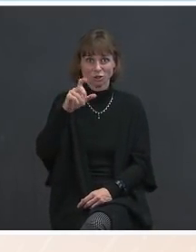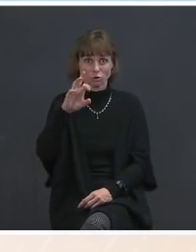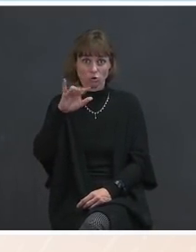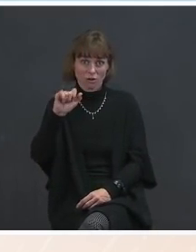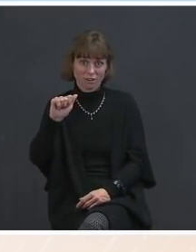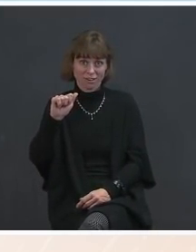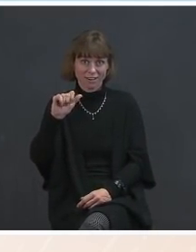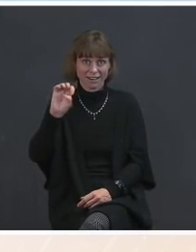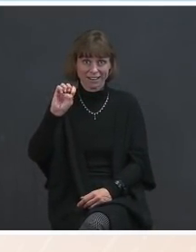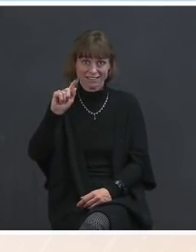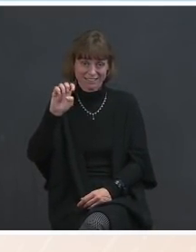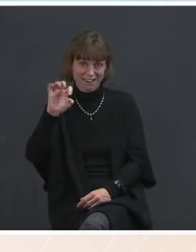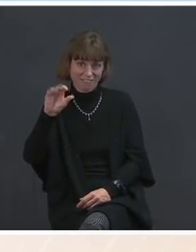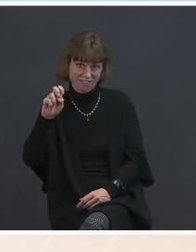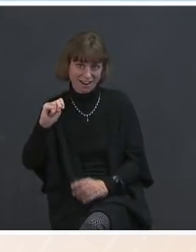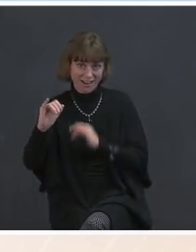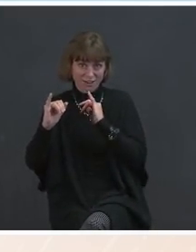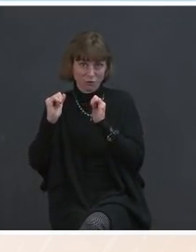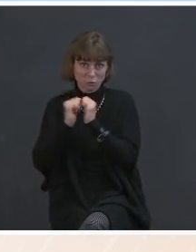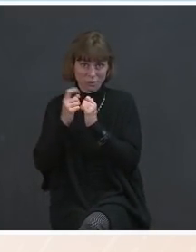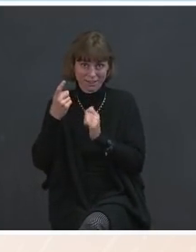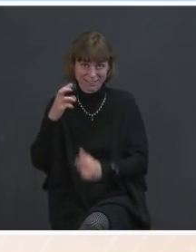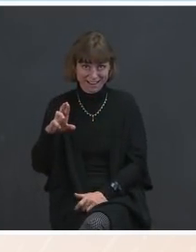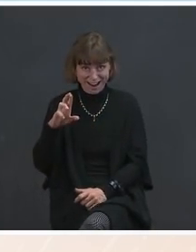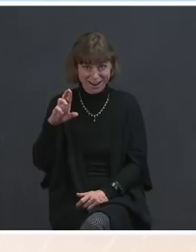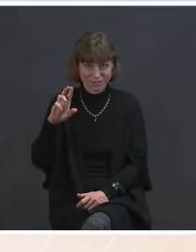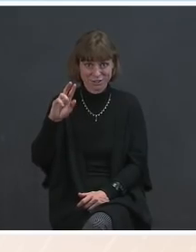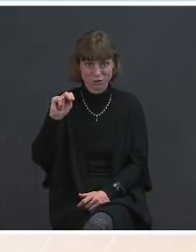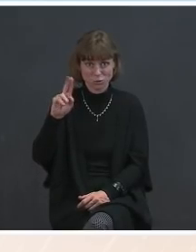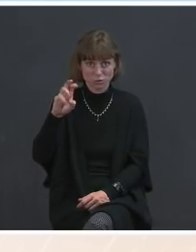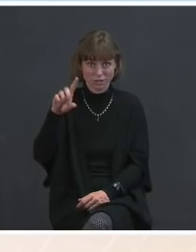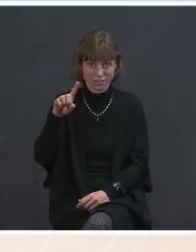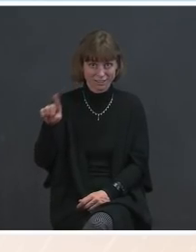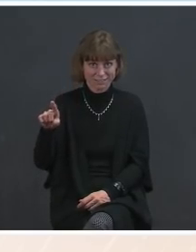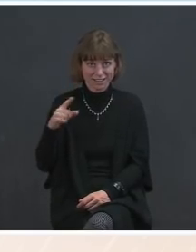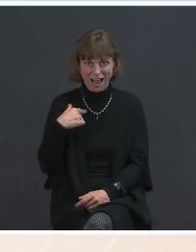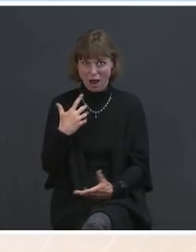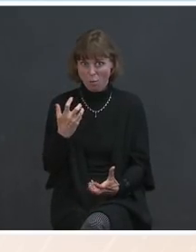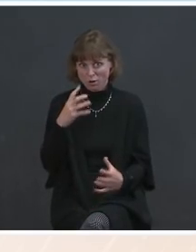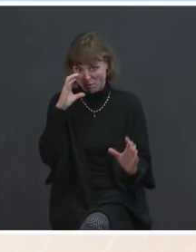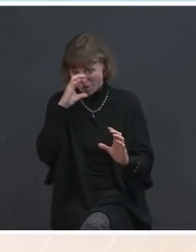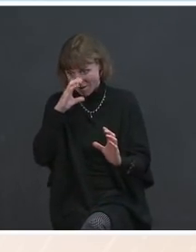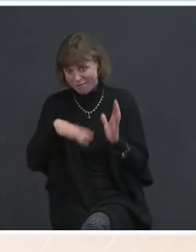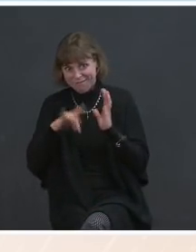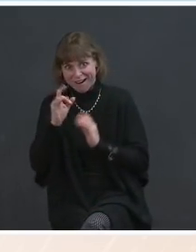as I'm sure many of you do. So we are trying to be creative on earned media to meet people where they are,